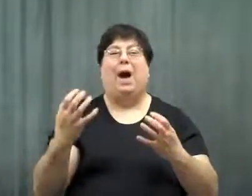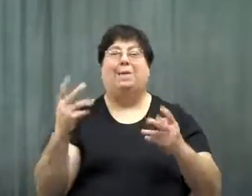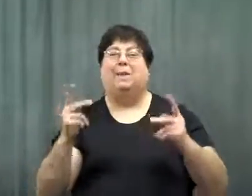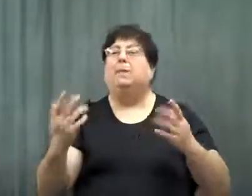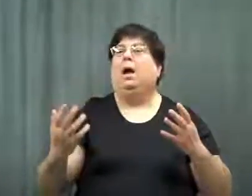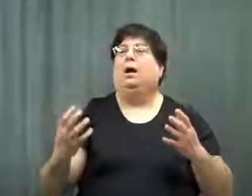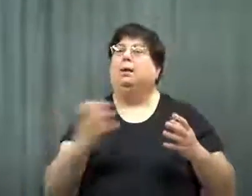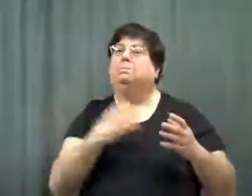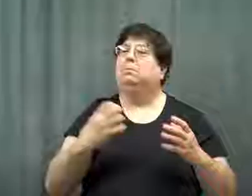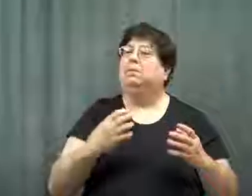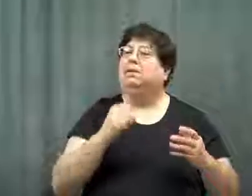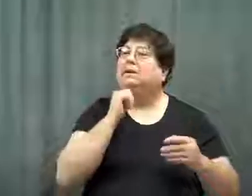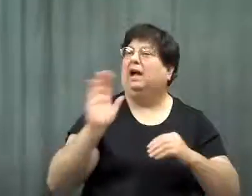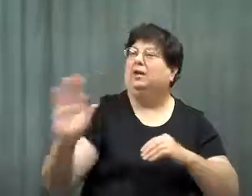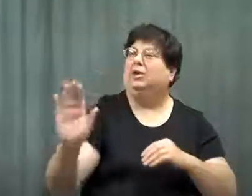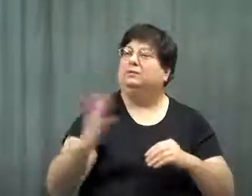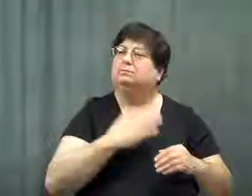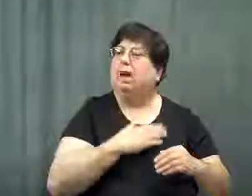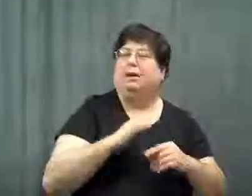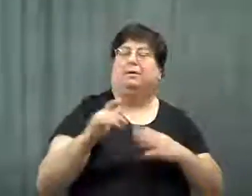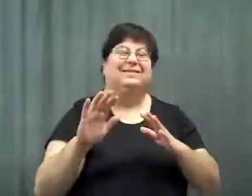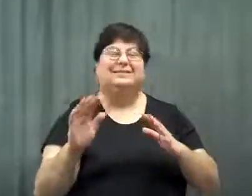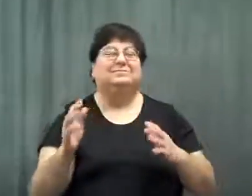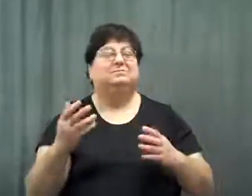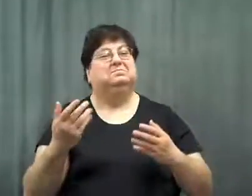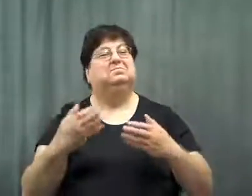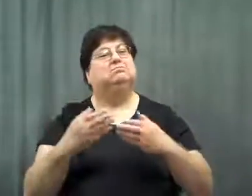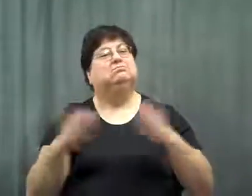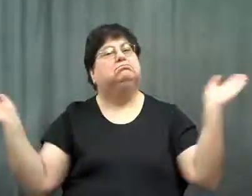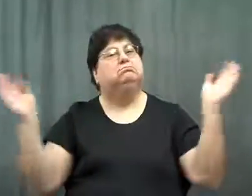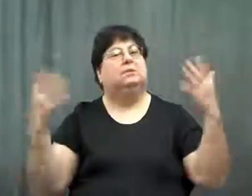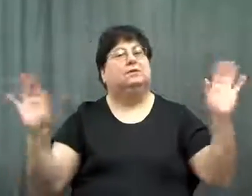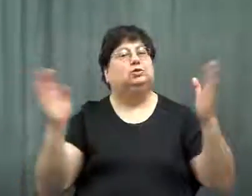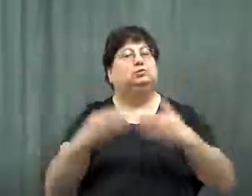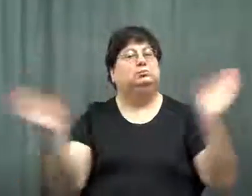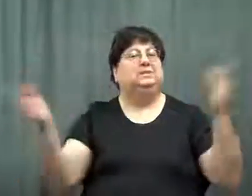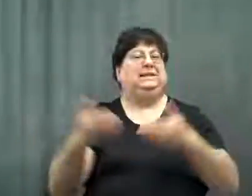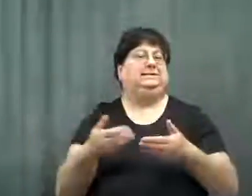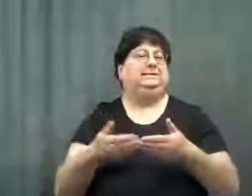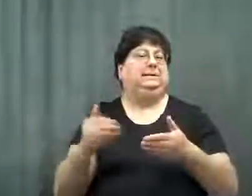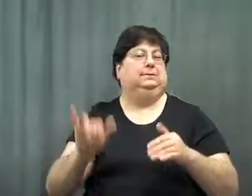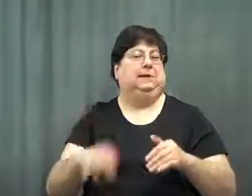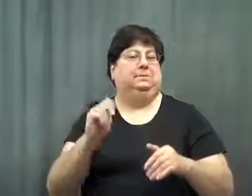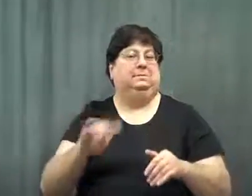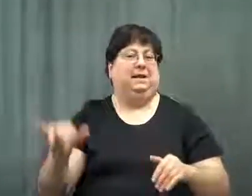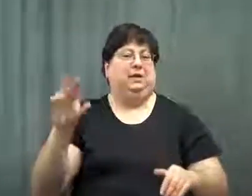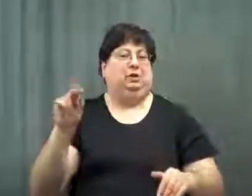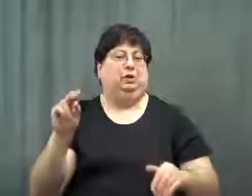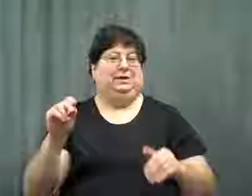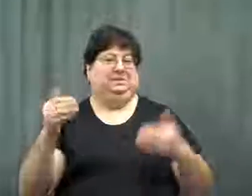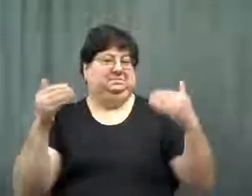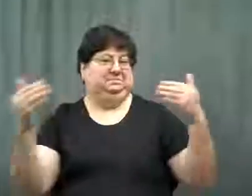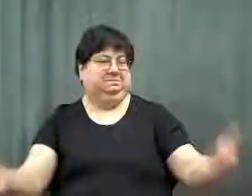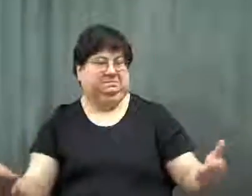and they didn't want people to object. It was a day for everyone.